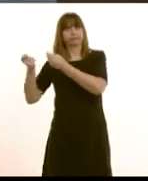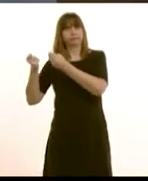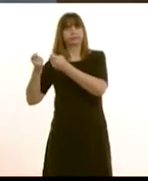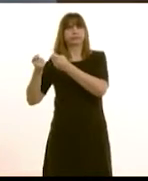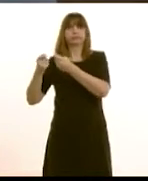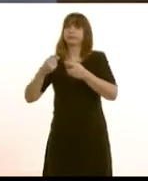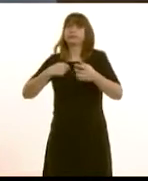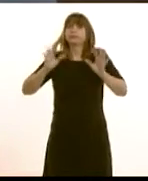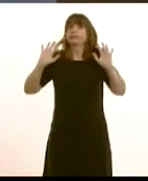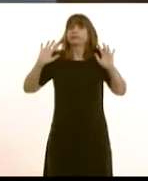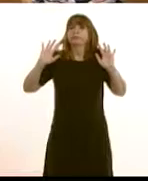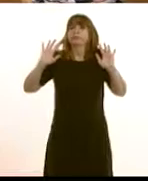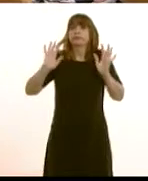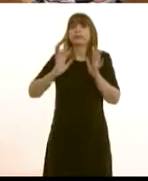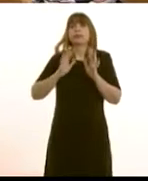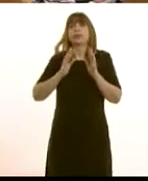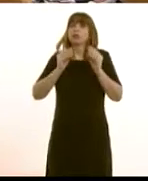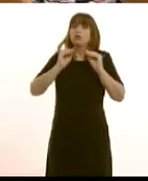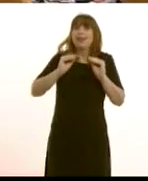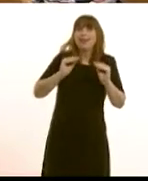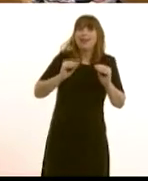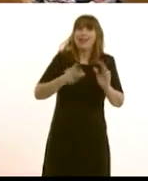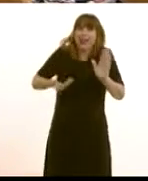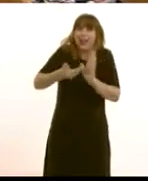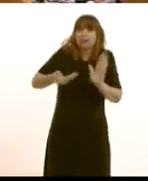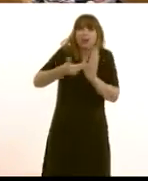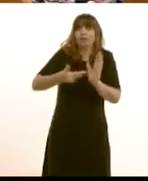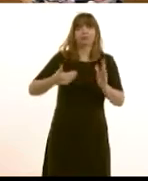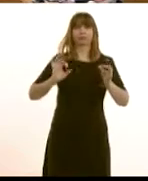So, from our point of view, being able to deliver a proper package in terms of pay,